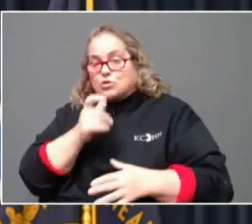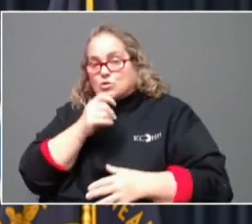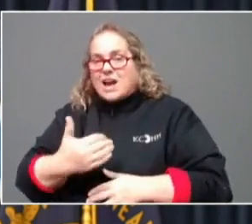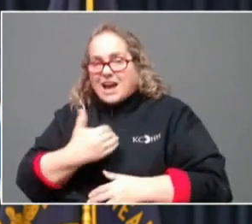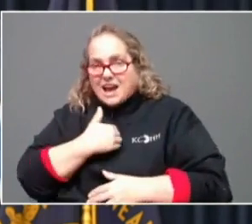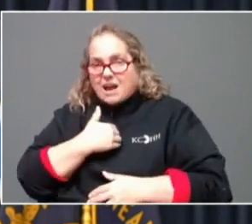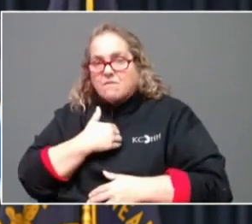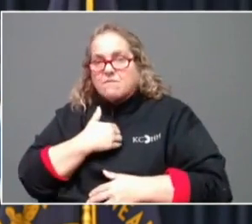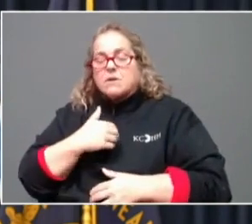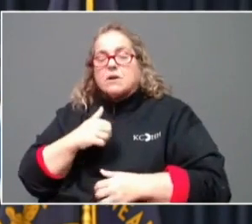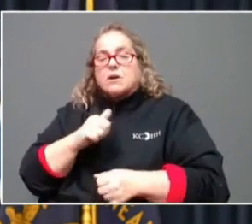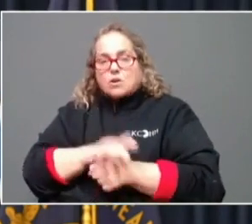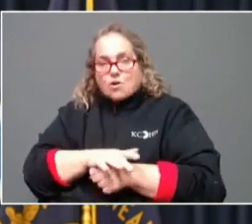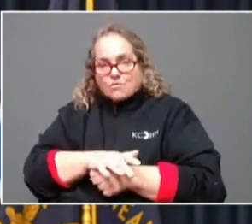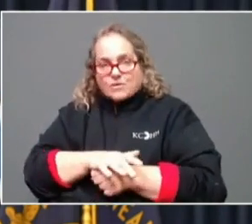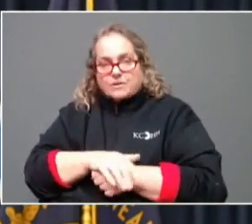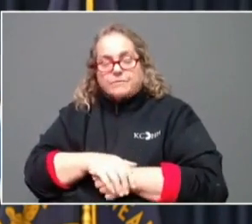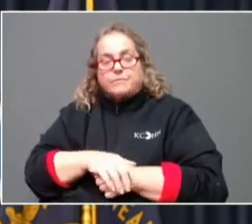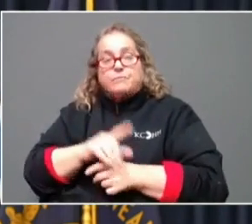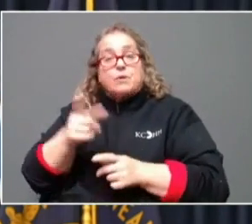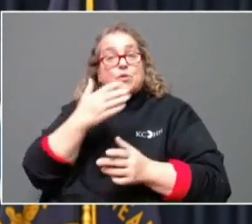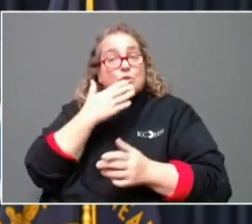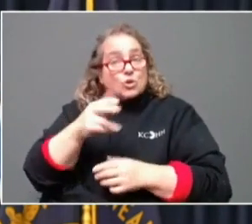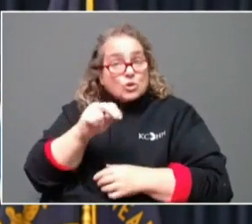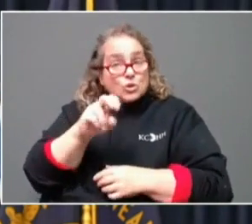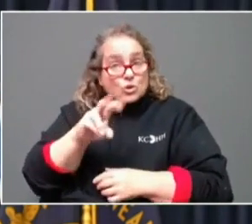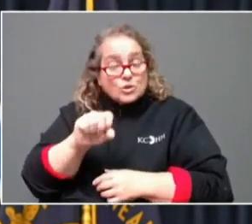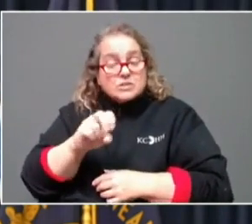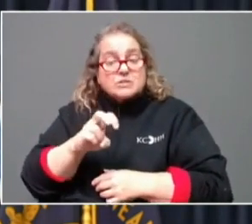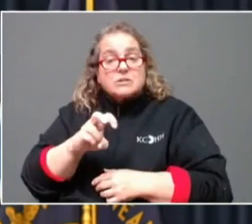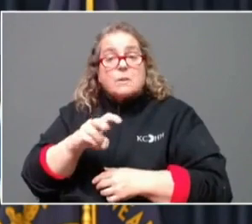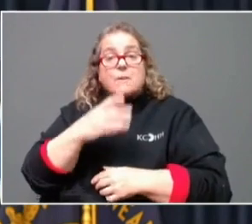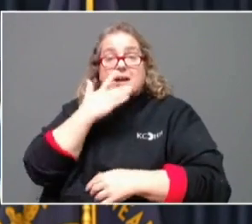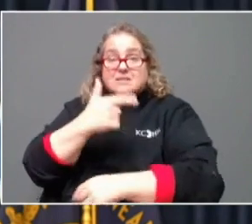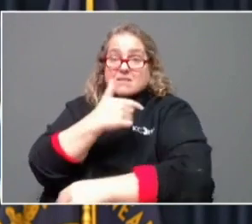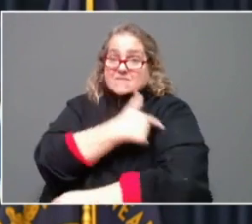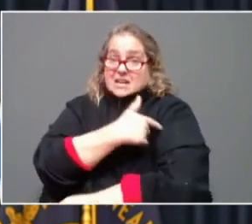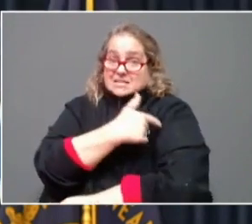news is That because of vaccinations, the vaccination rate is incredibly high